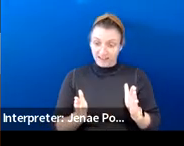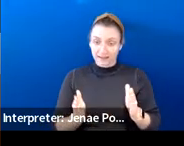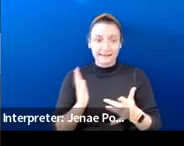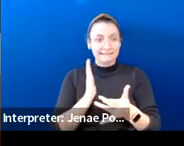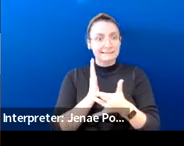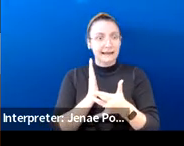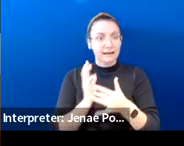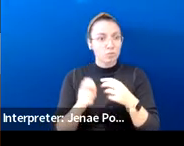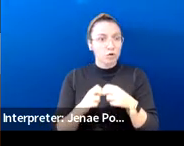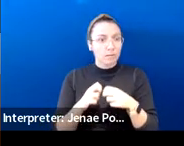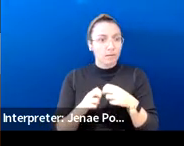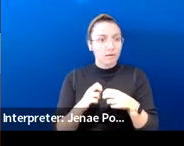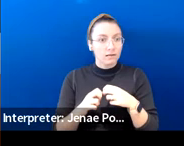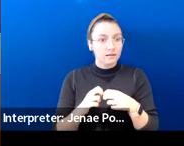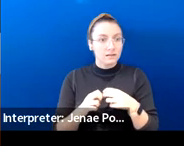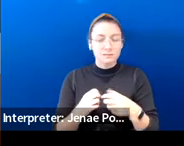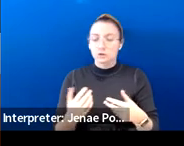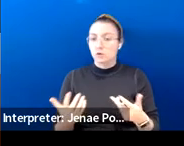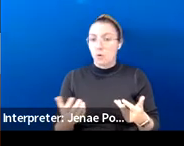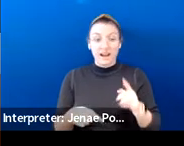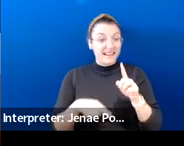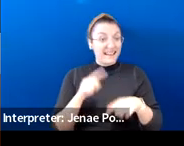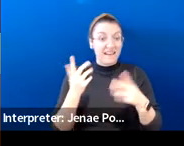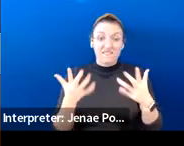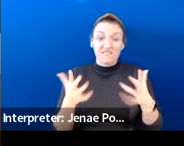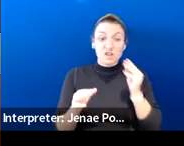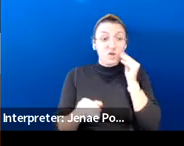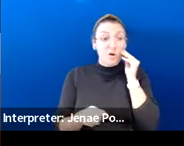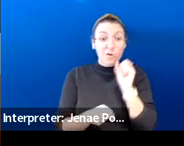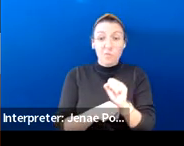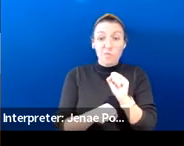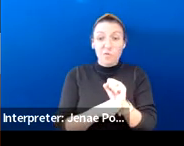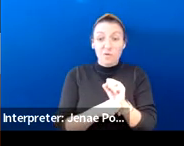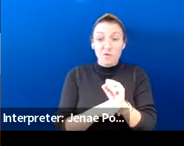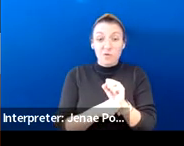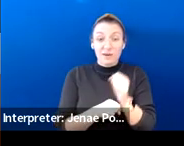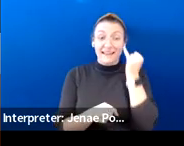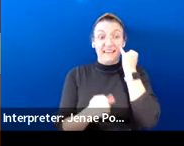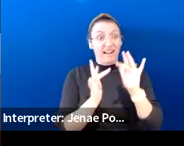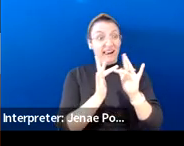not being able to, you know, complete my homework assignments due to problems such as that can be very stressful.